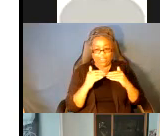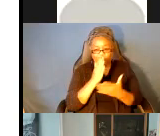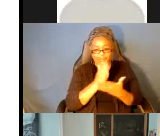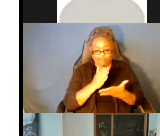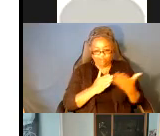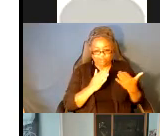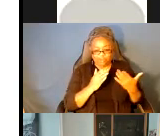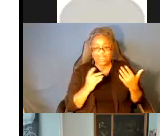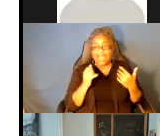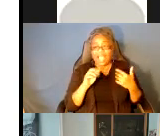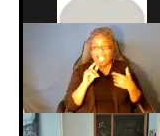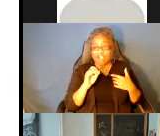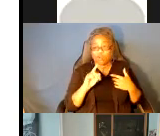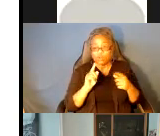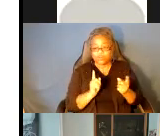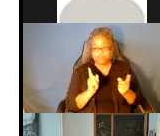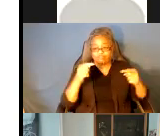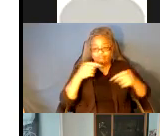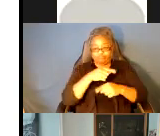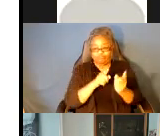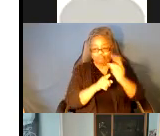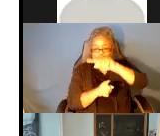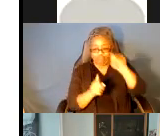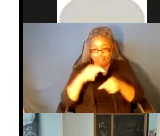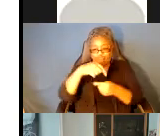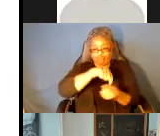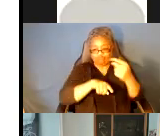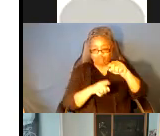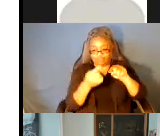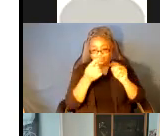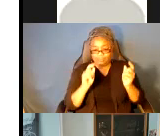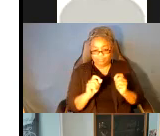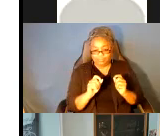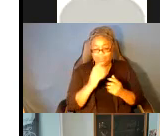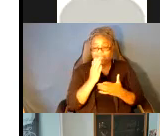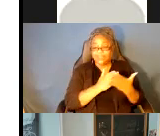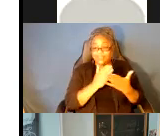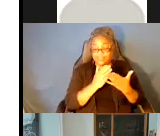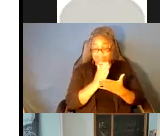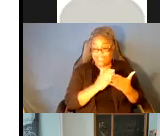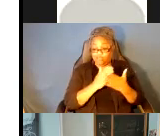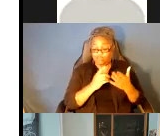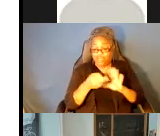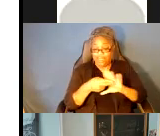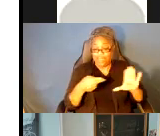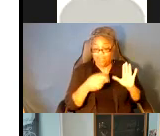in both directions between each section. The sections are labeled Individual Project & Goals,